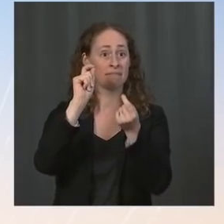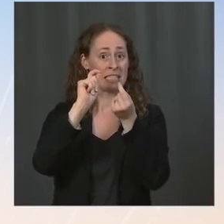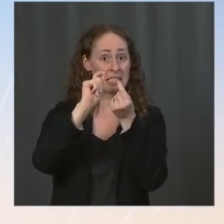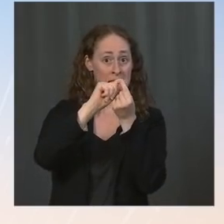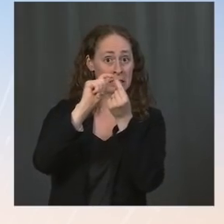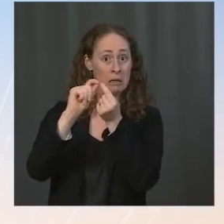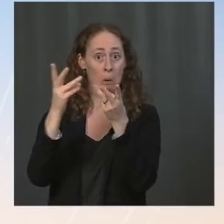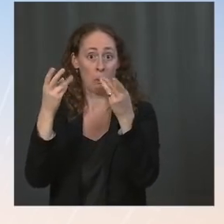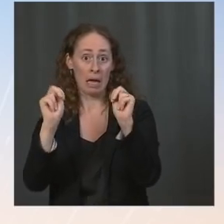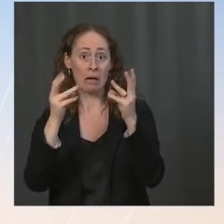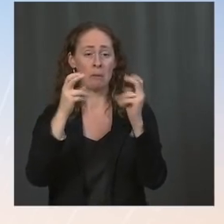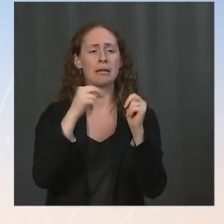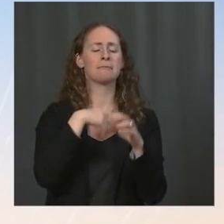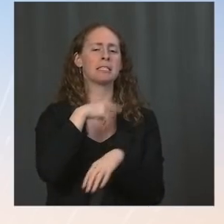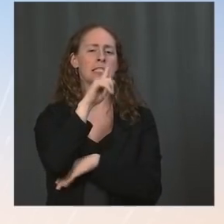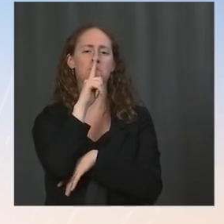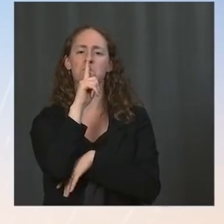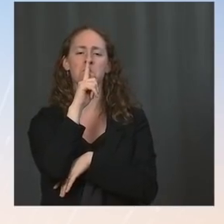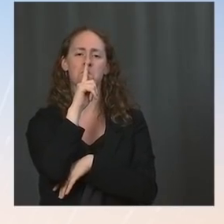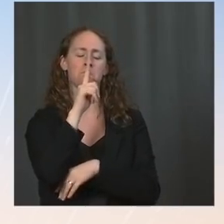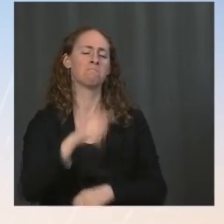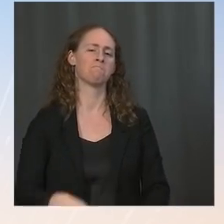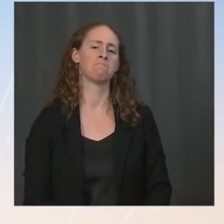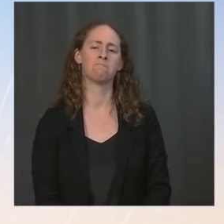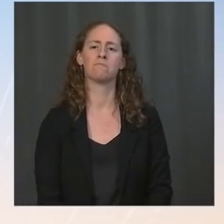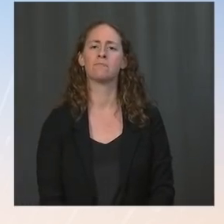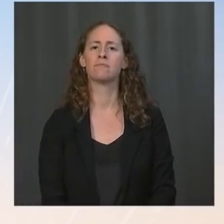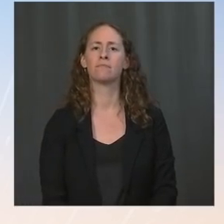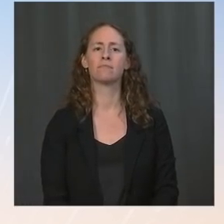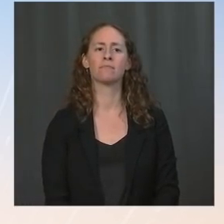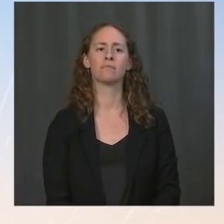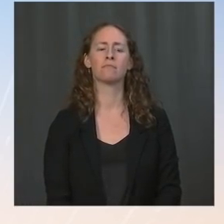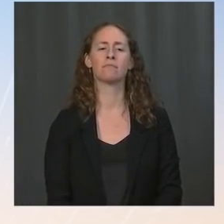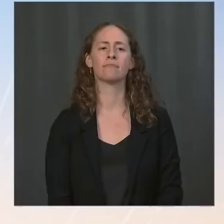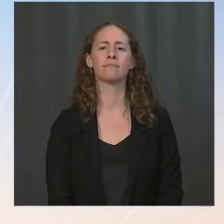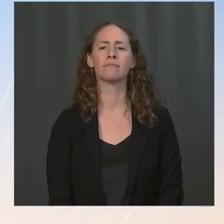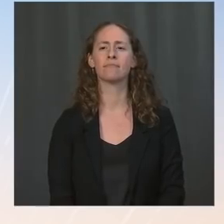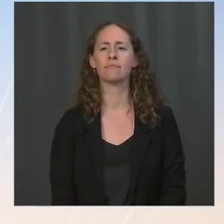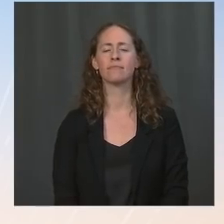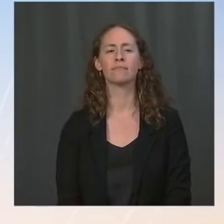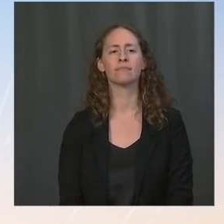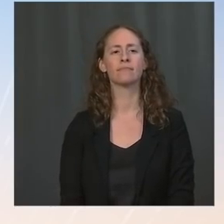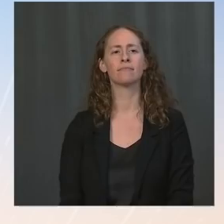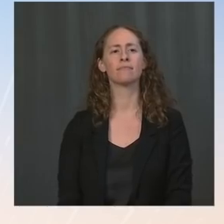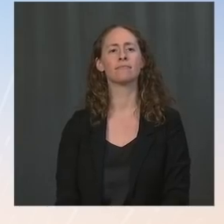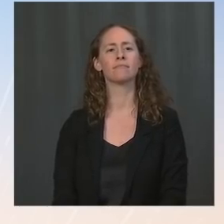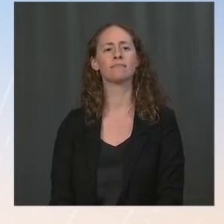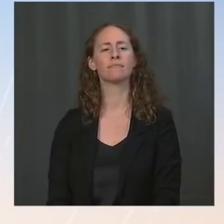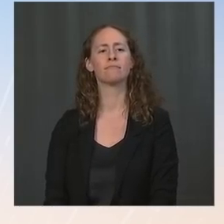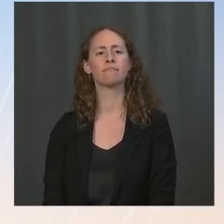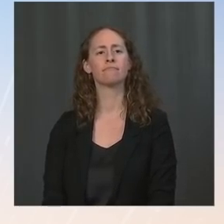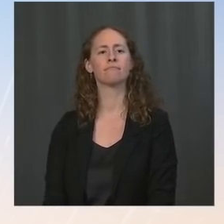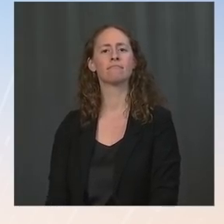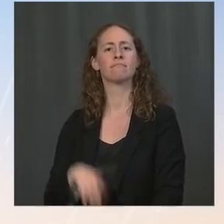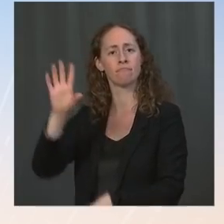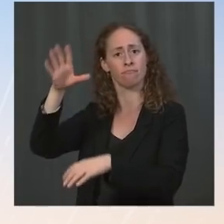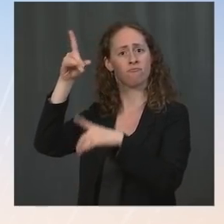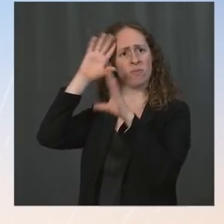The Press: Thanks. >> Ms. Psaki: Go ahead. The Press: Thanks, Jen. On August 10th, President Biden told me, quote, "I do not regret my decision to withdraw from Afghanistan."